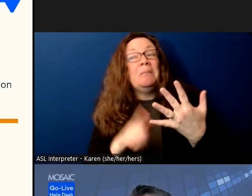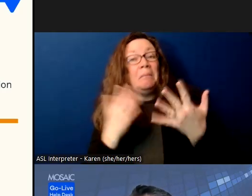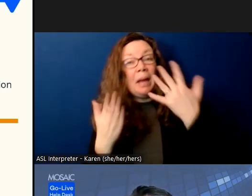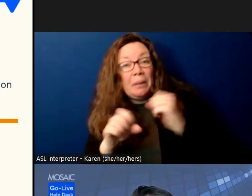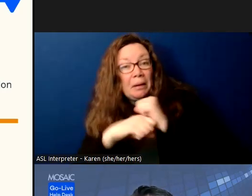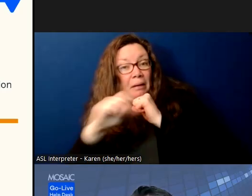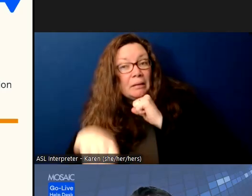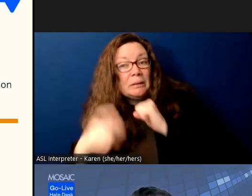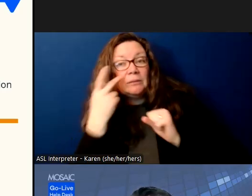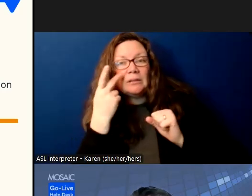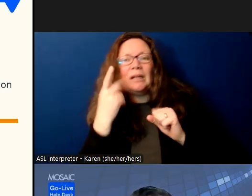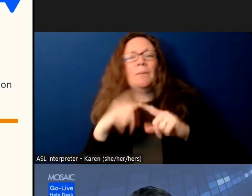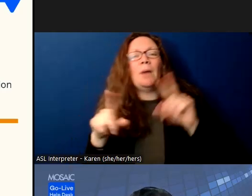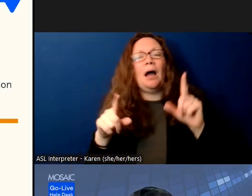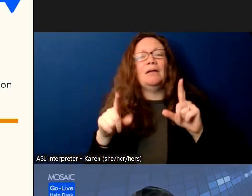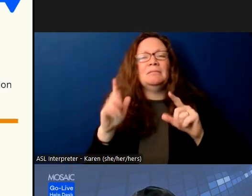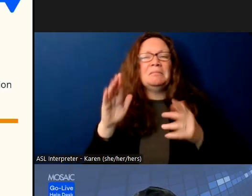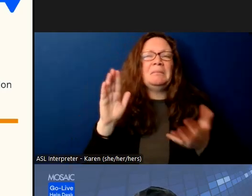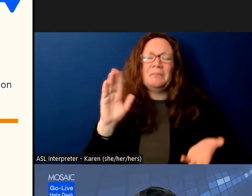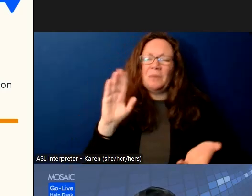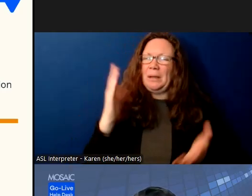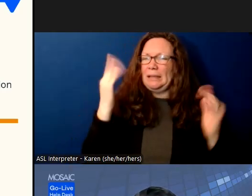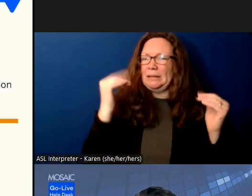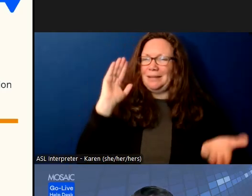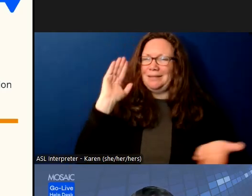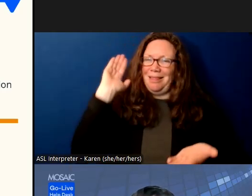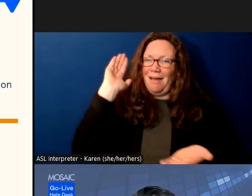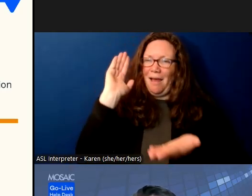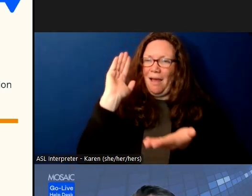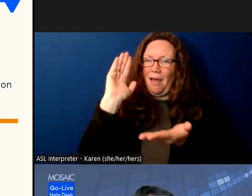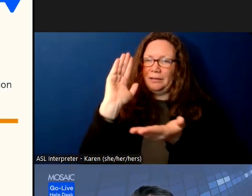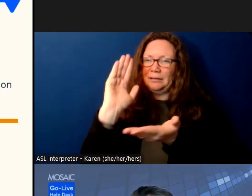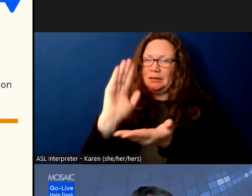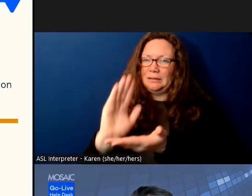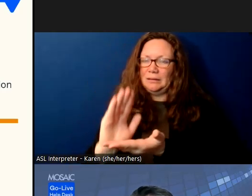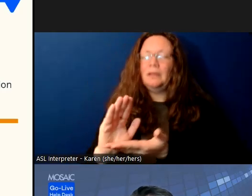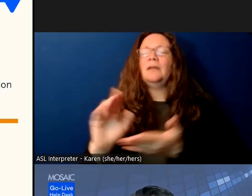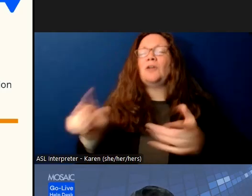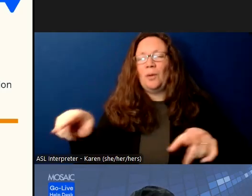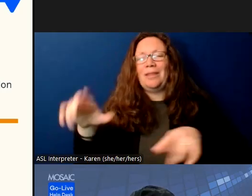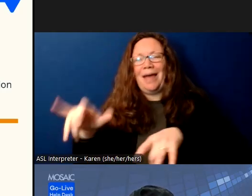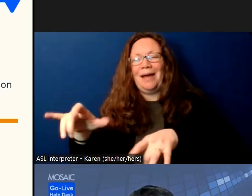merge the mosaic helpdesk with the OG State Data Solution desk,